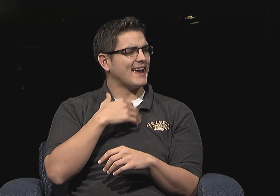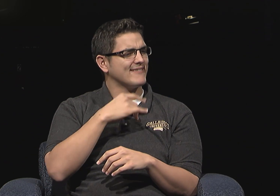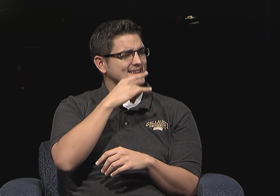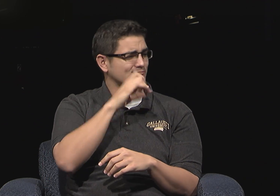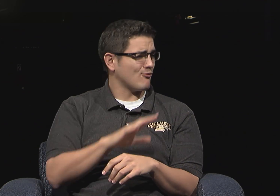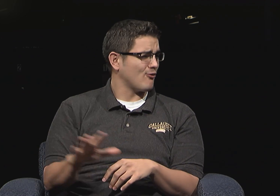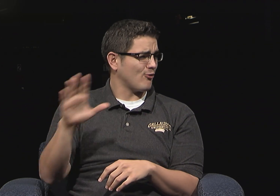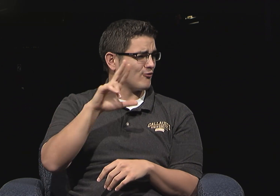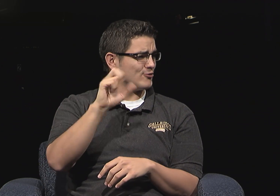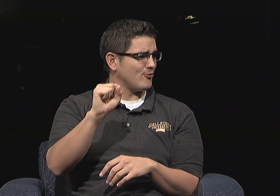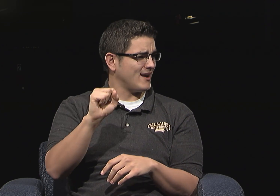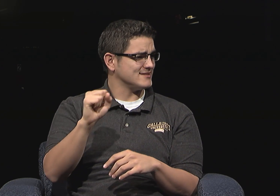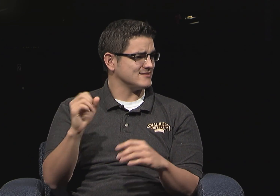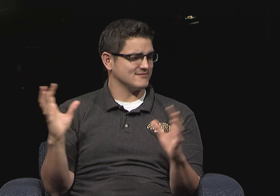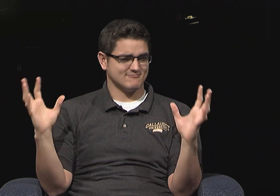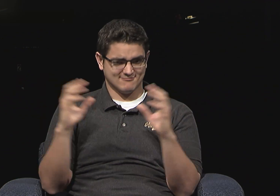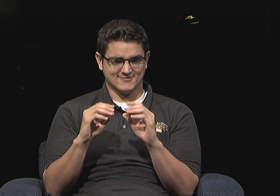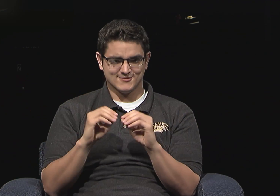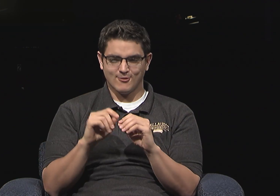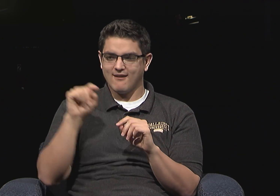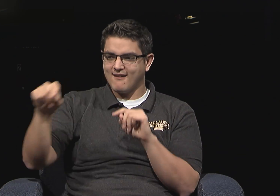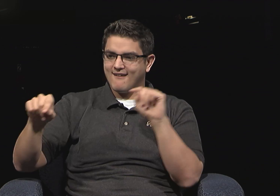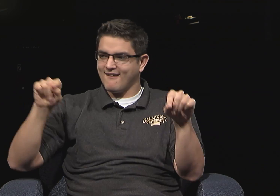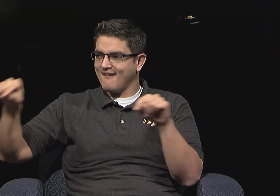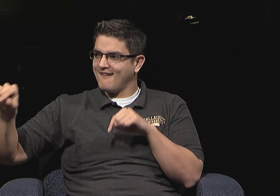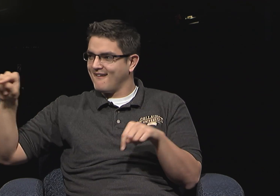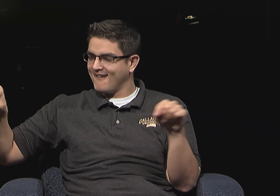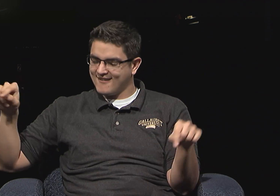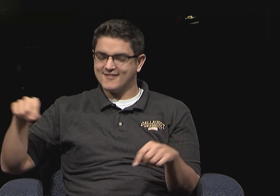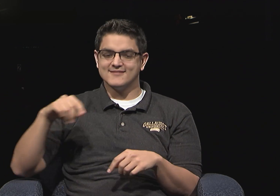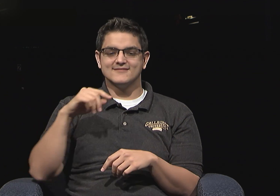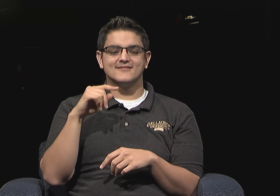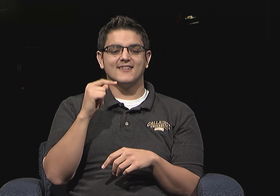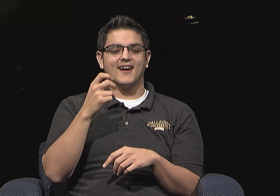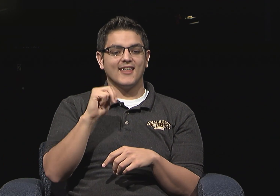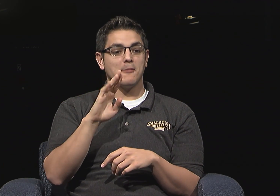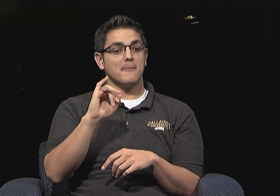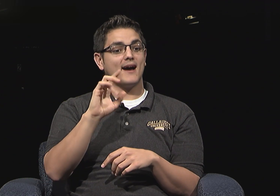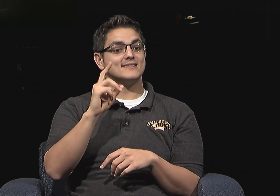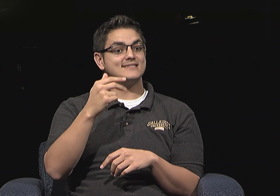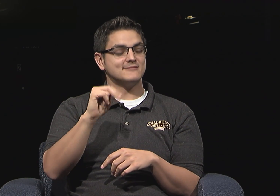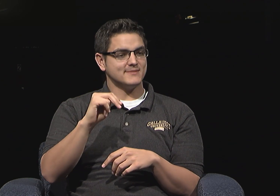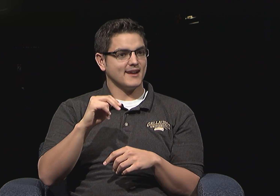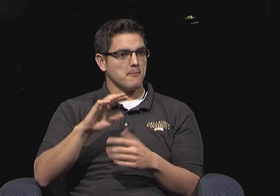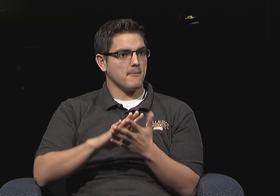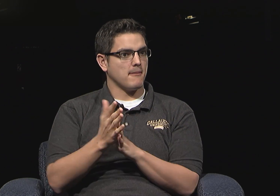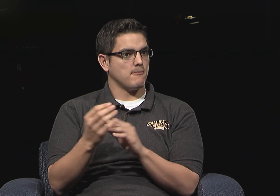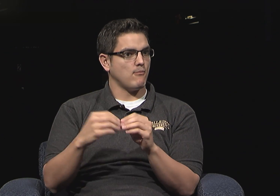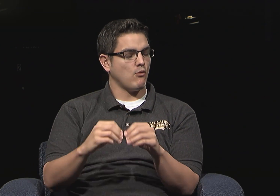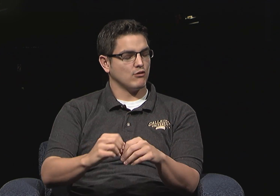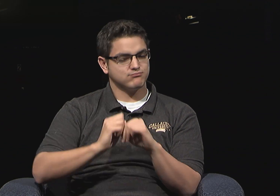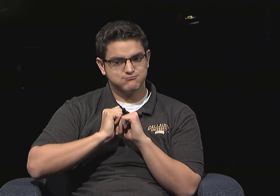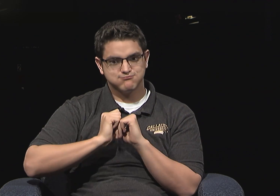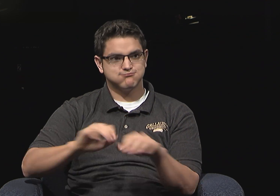back to their hometowns. By DPN, it had become more prevalent here in the US